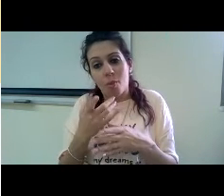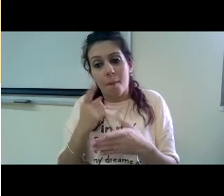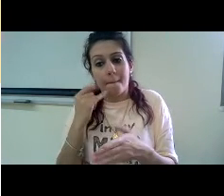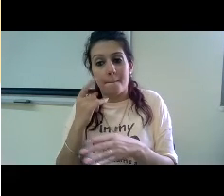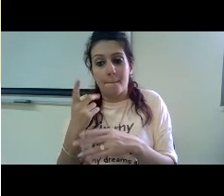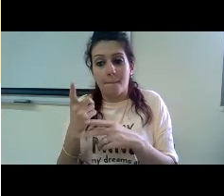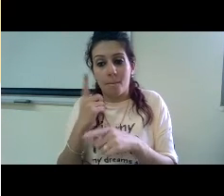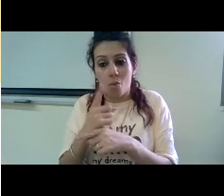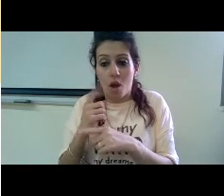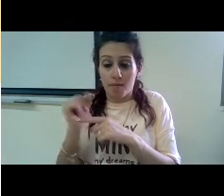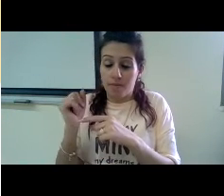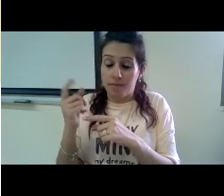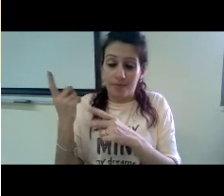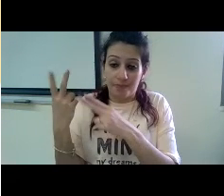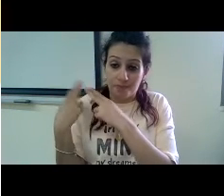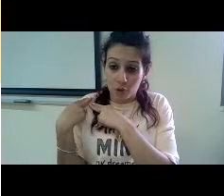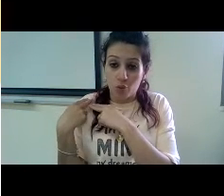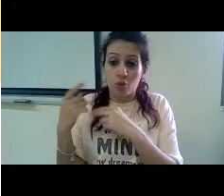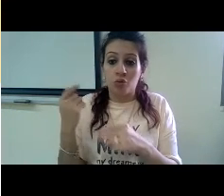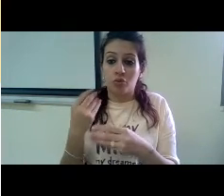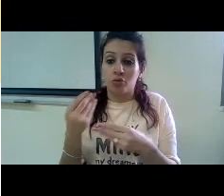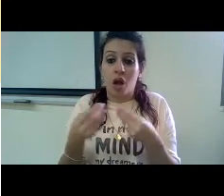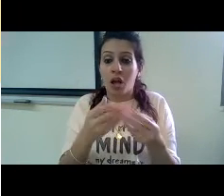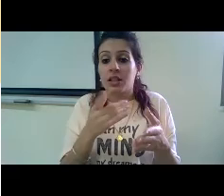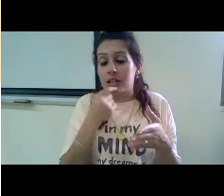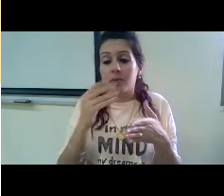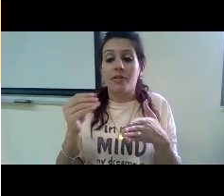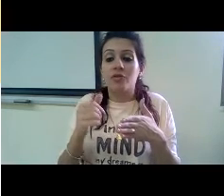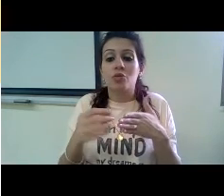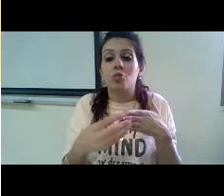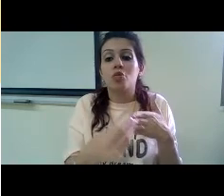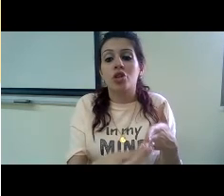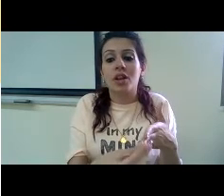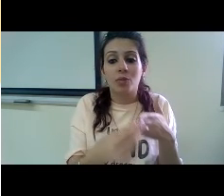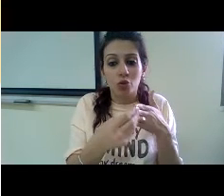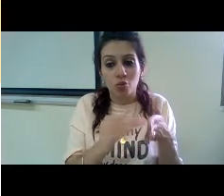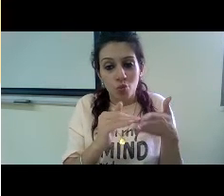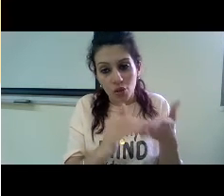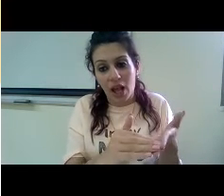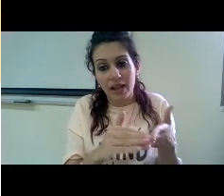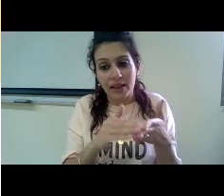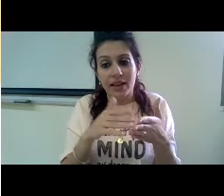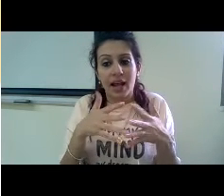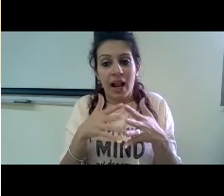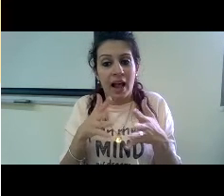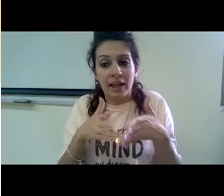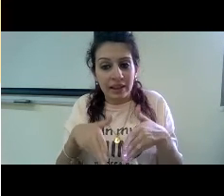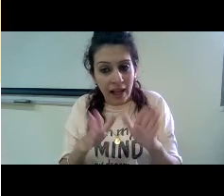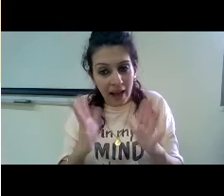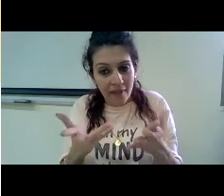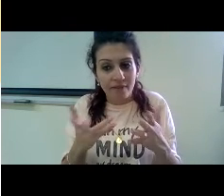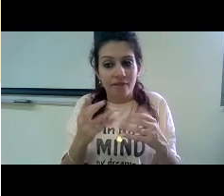learning at home should be very different from learning in school. So it's more about interaction and